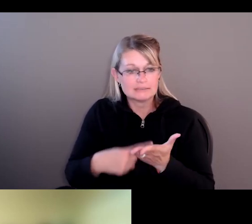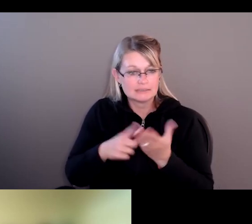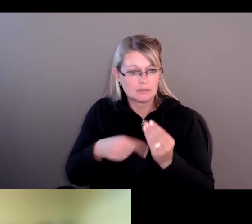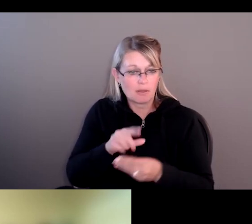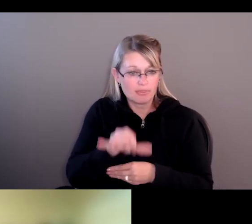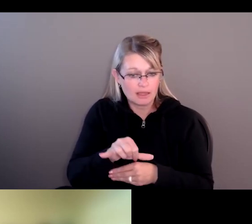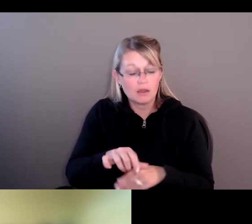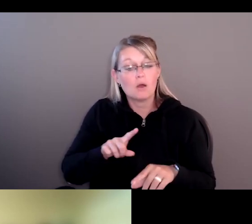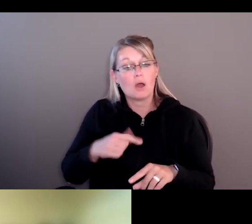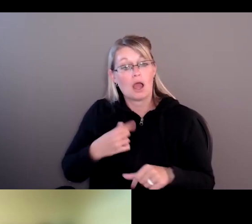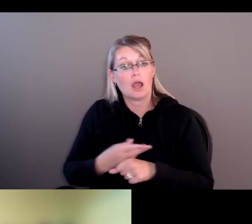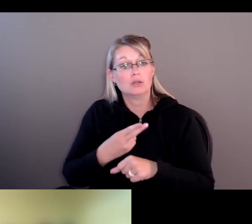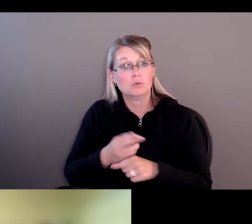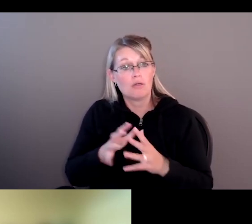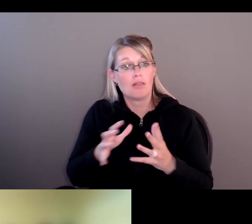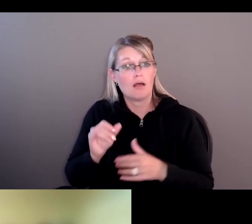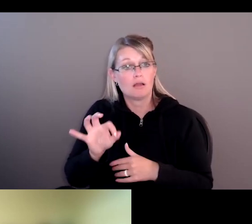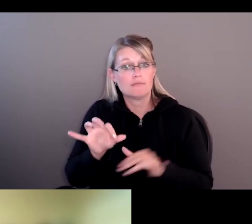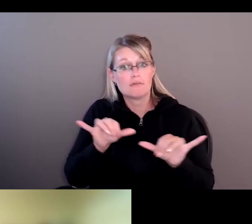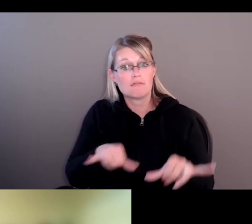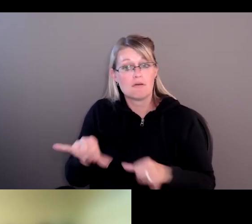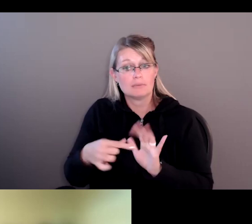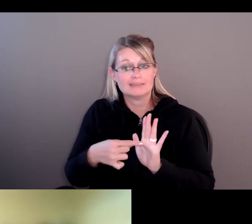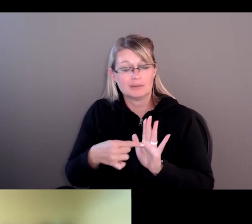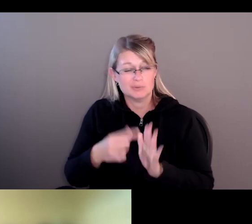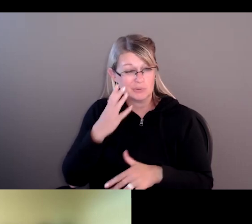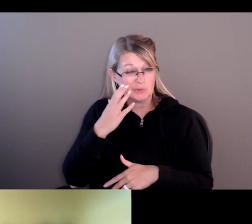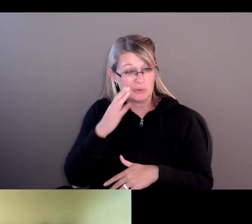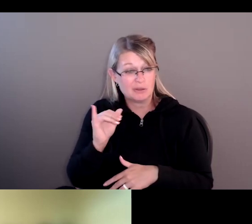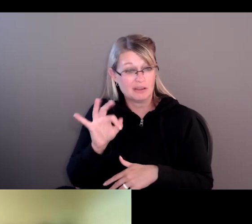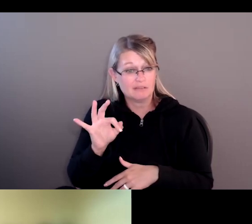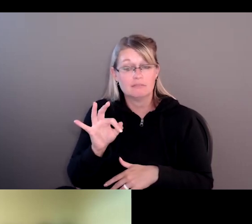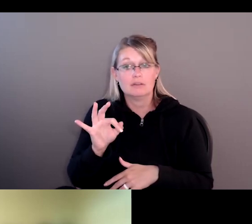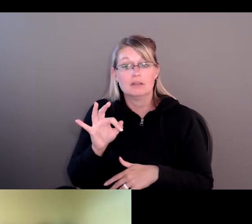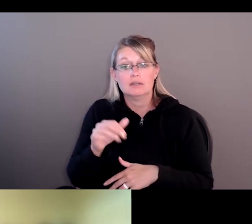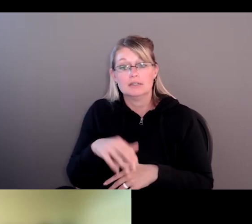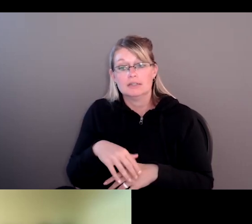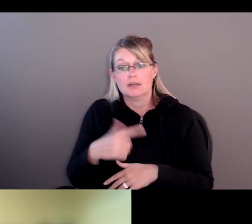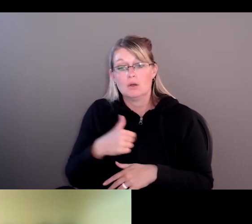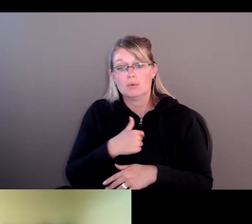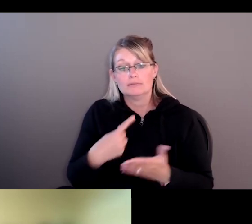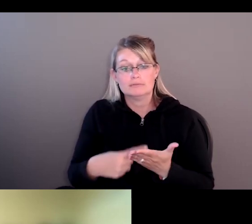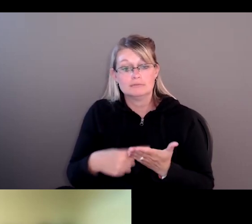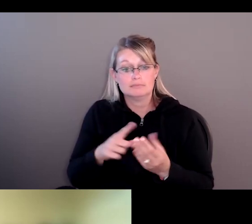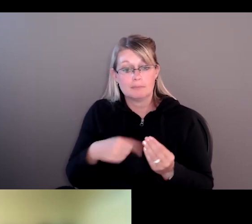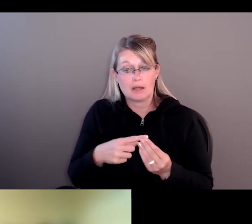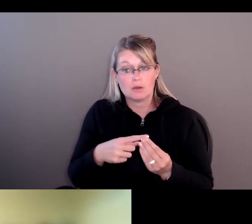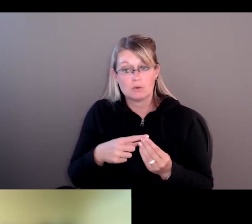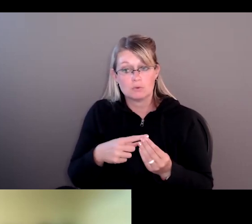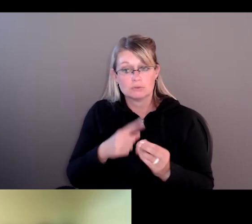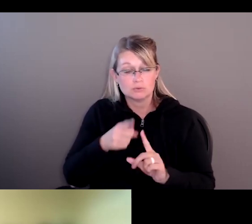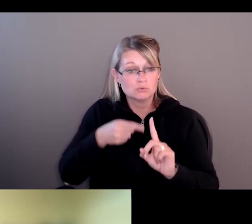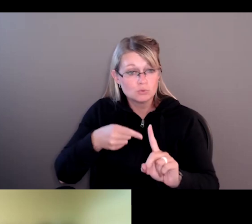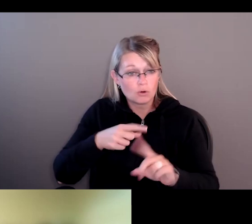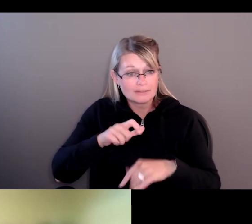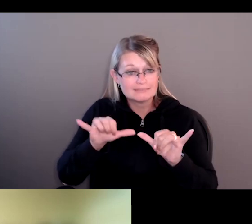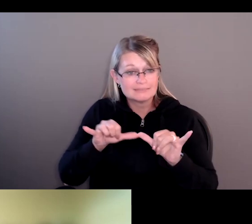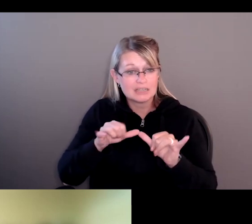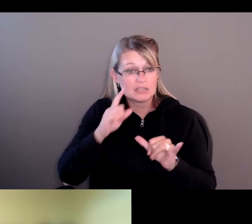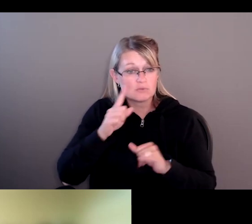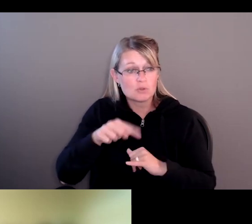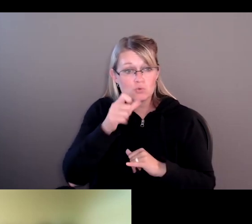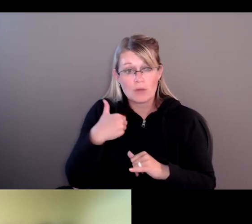But I use a lot of common examples. If we are talking about target size for someone who has CP,